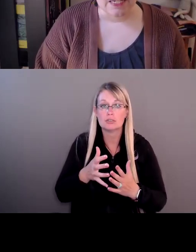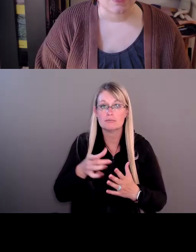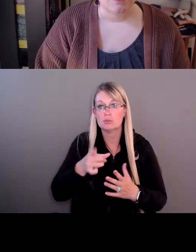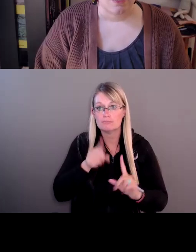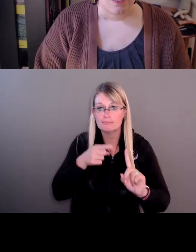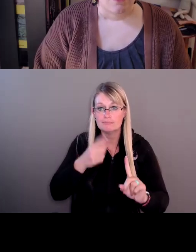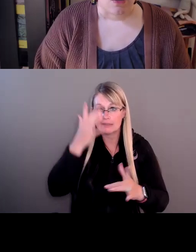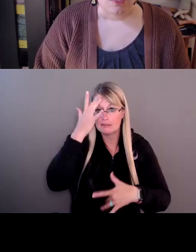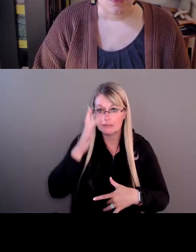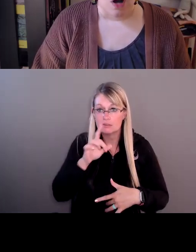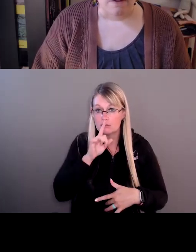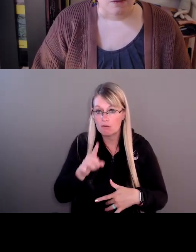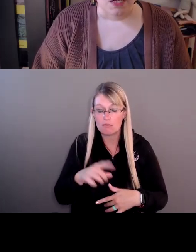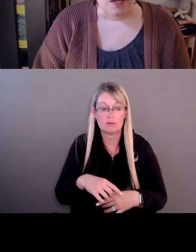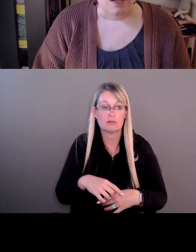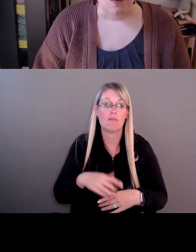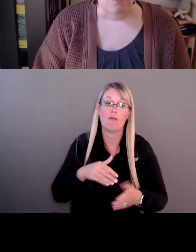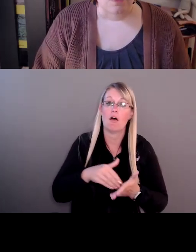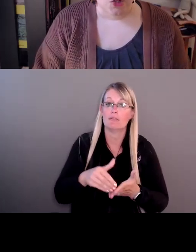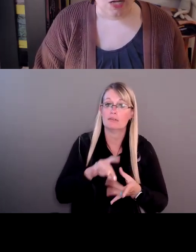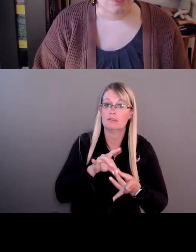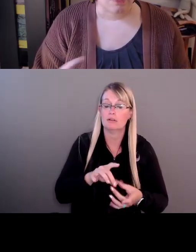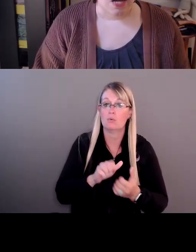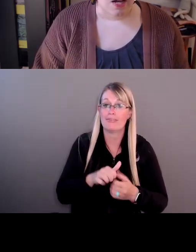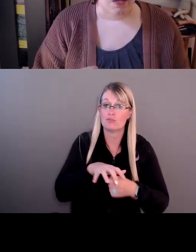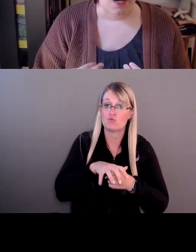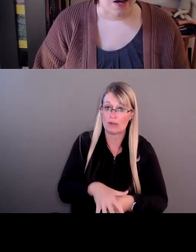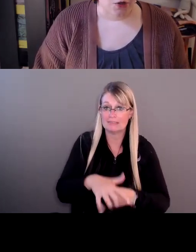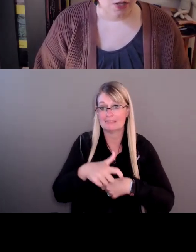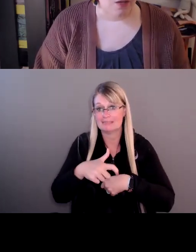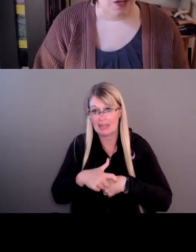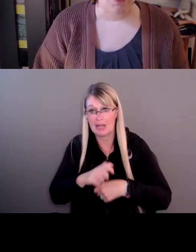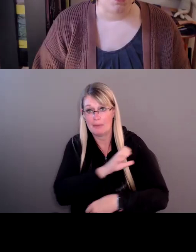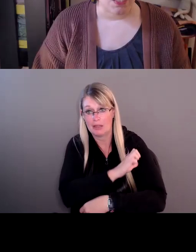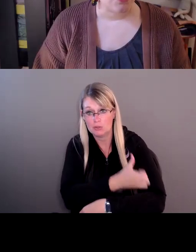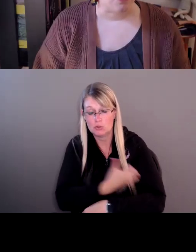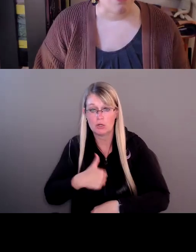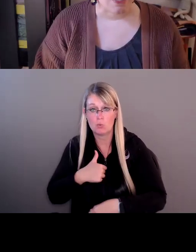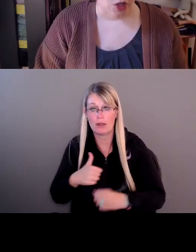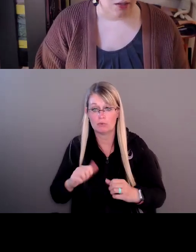but they are also often because of the stress and time and energy that we have to put into managing